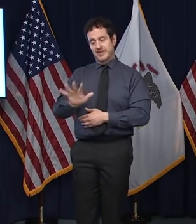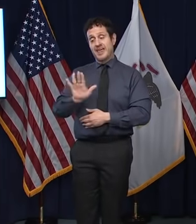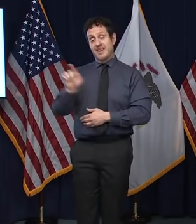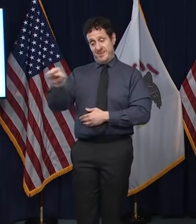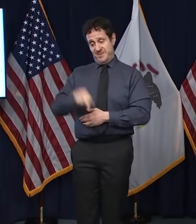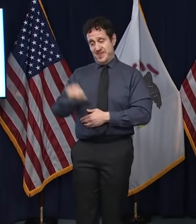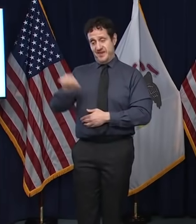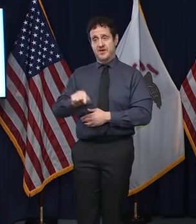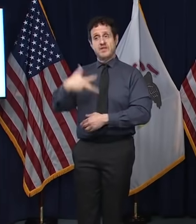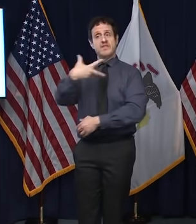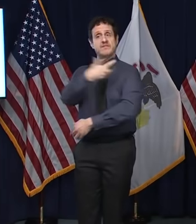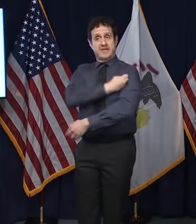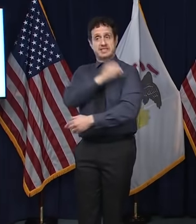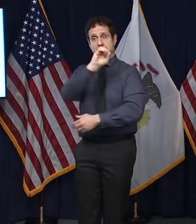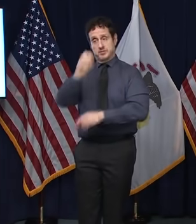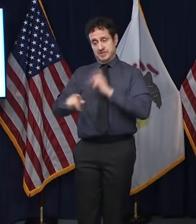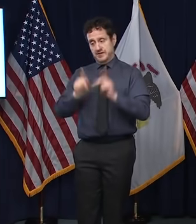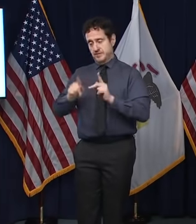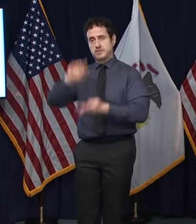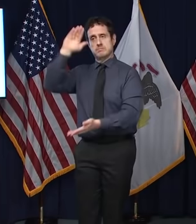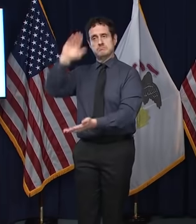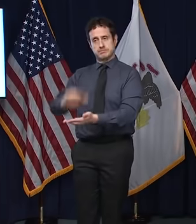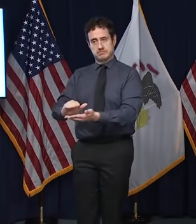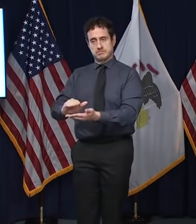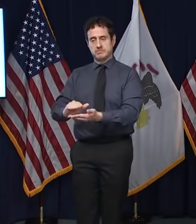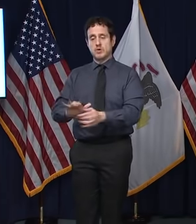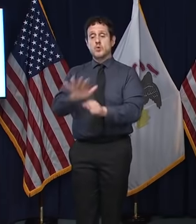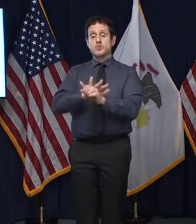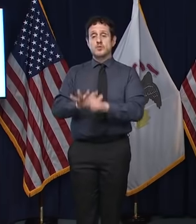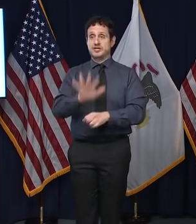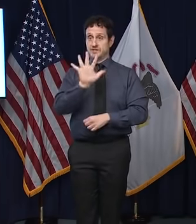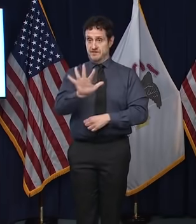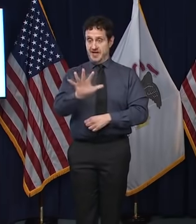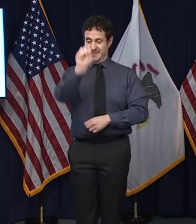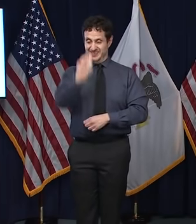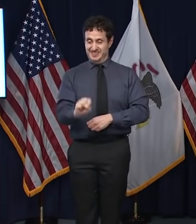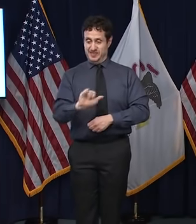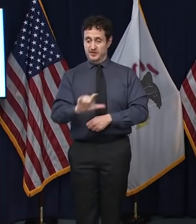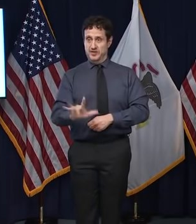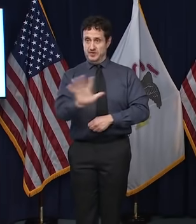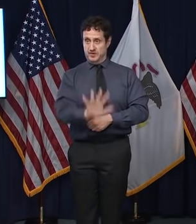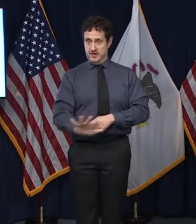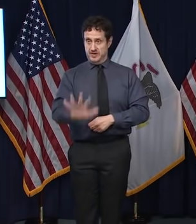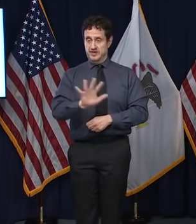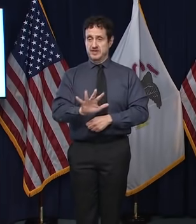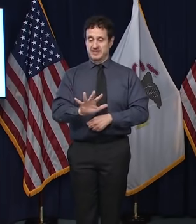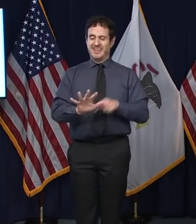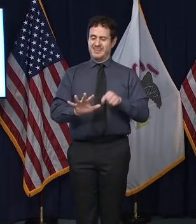central Illinois where the